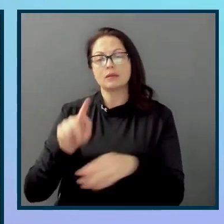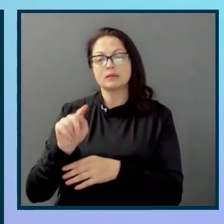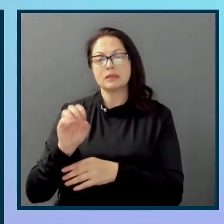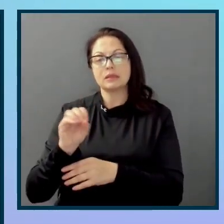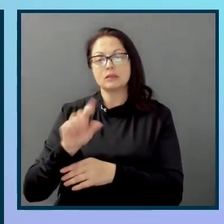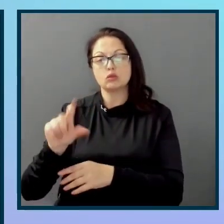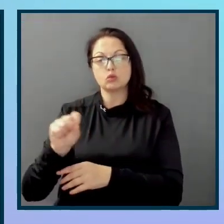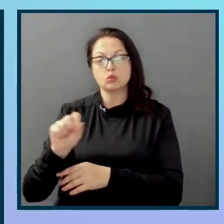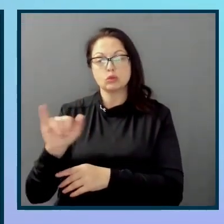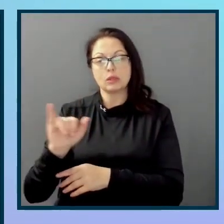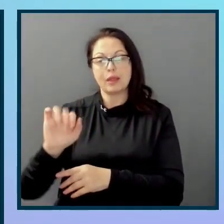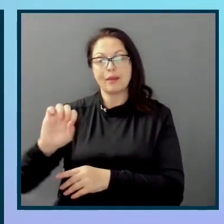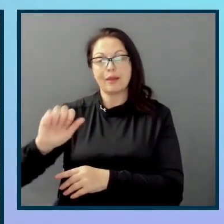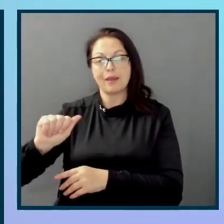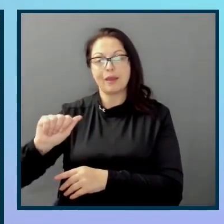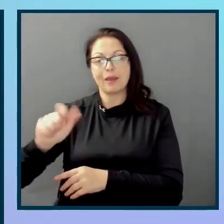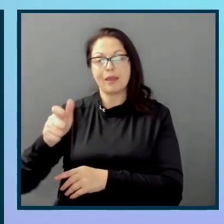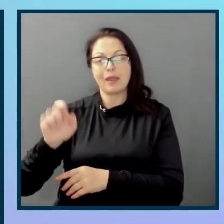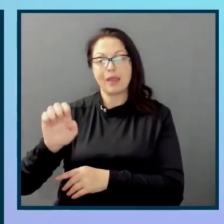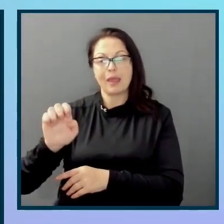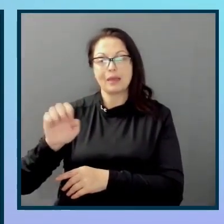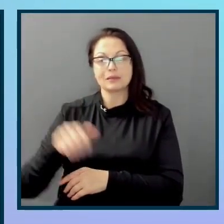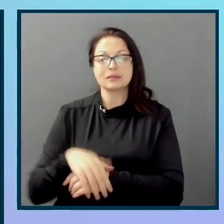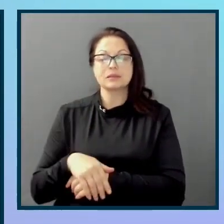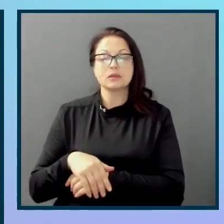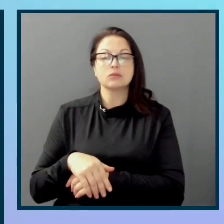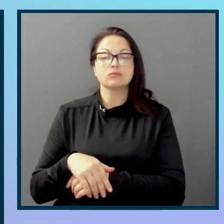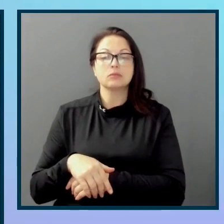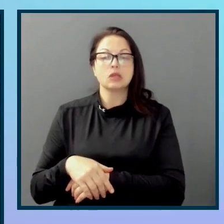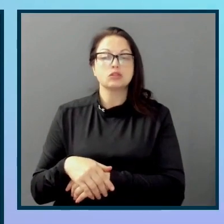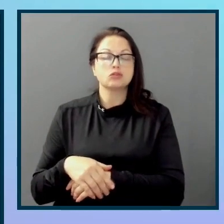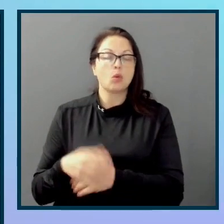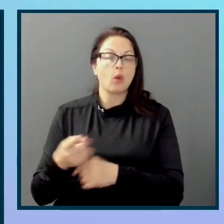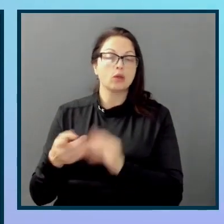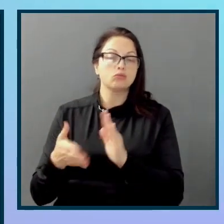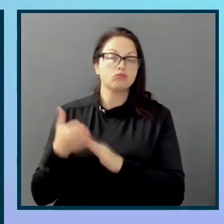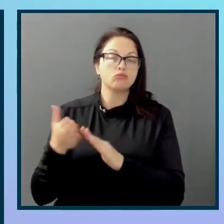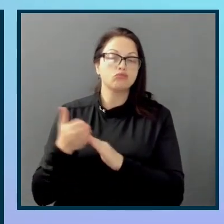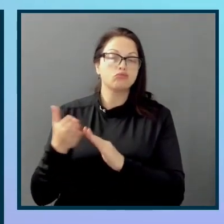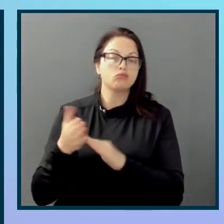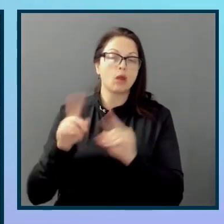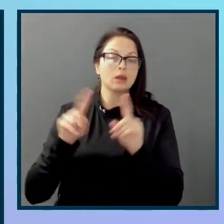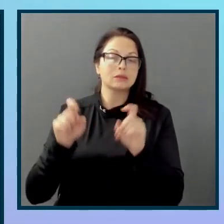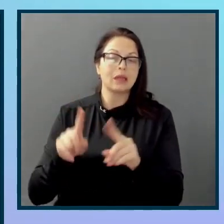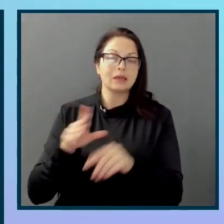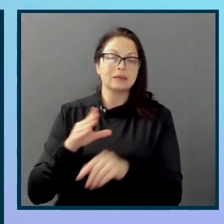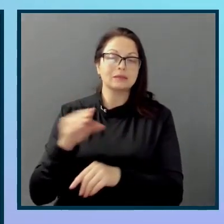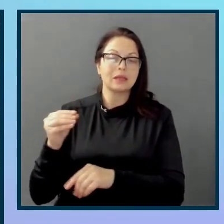as you run your tests, you run your scans, and issues are identified.